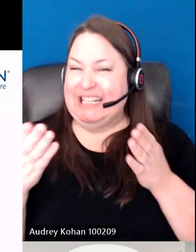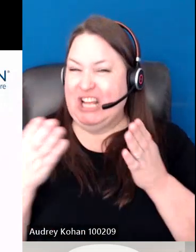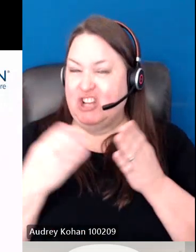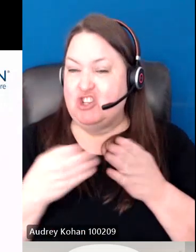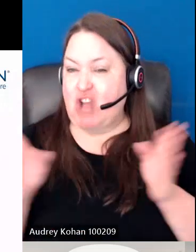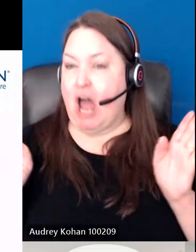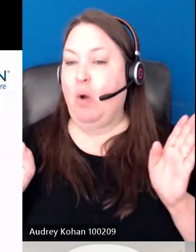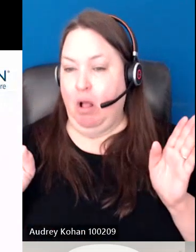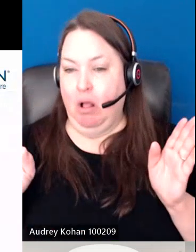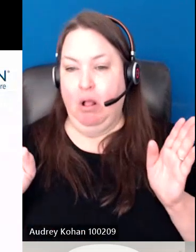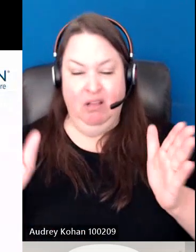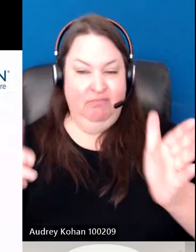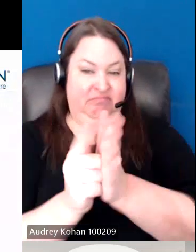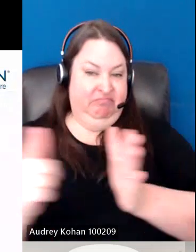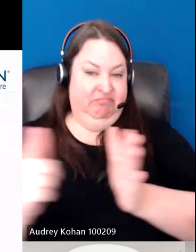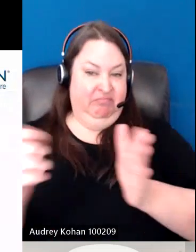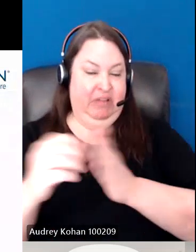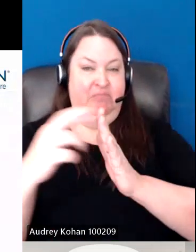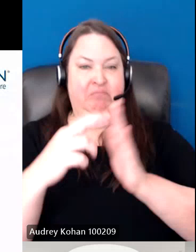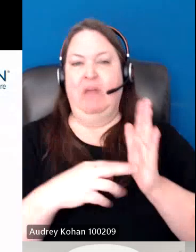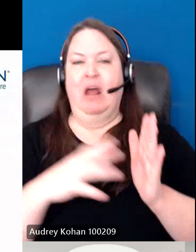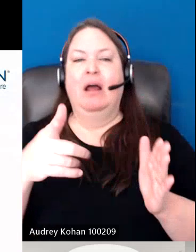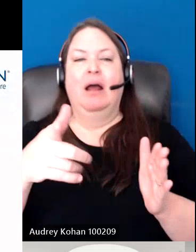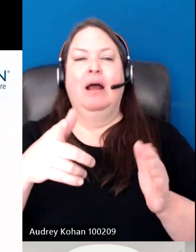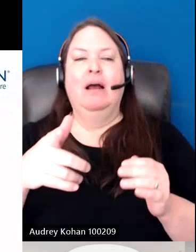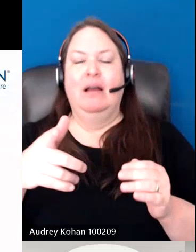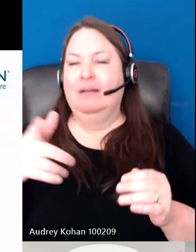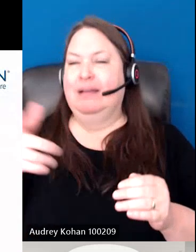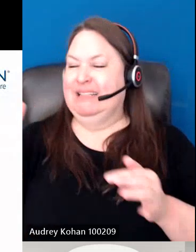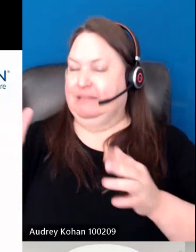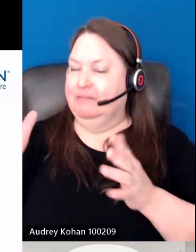the regulation that I mean it doesn't get any more specific than what I've just told you um